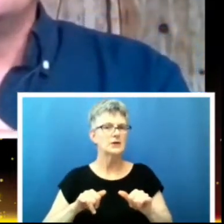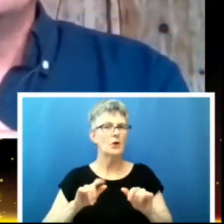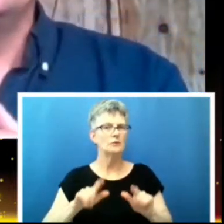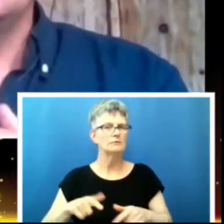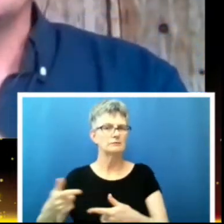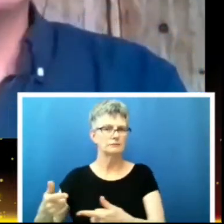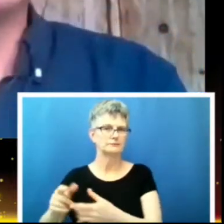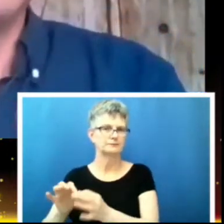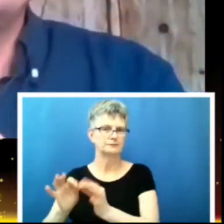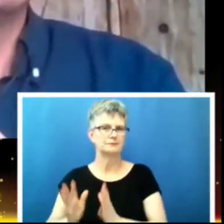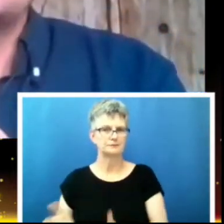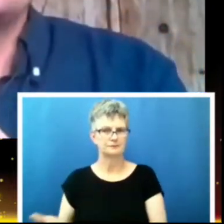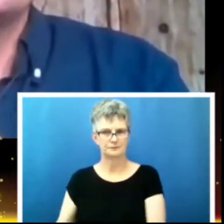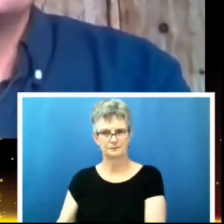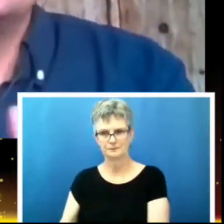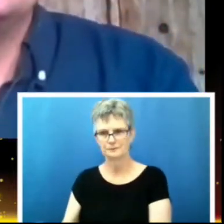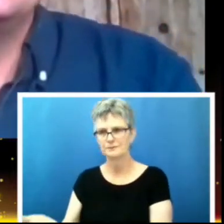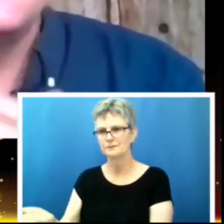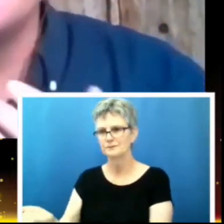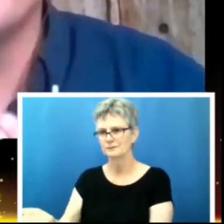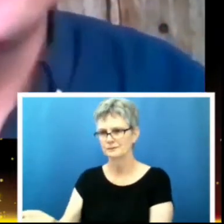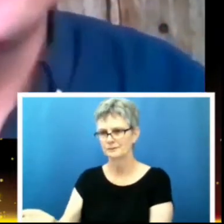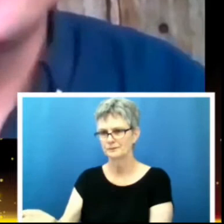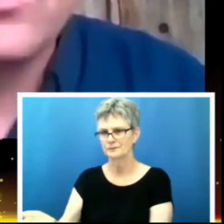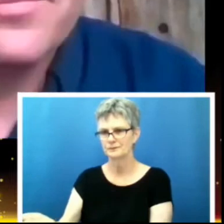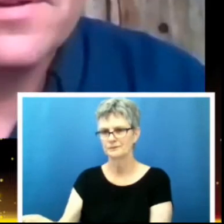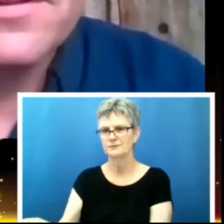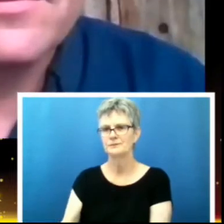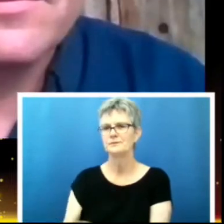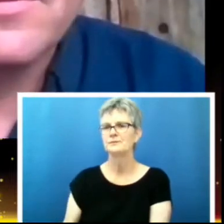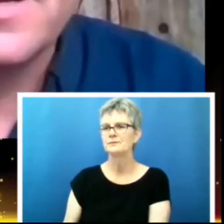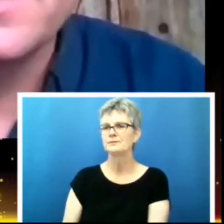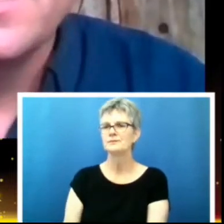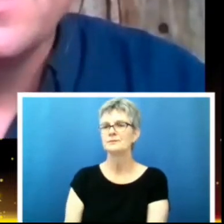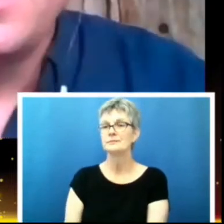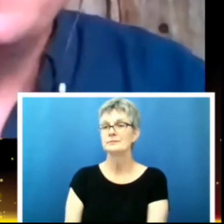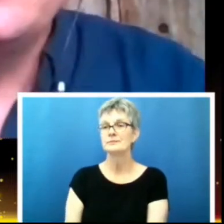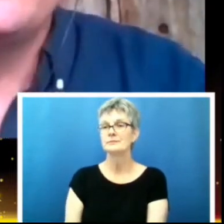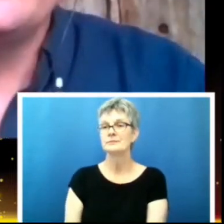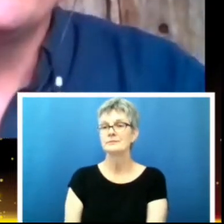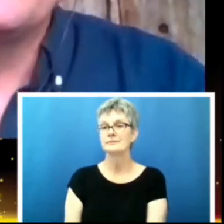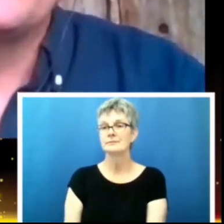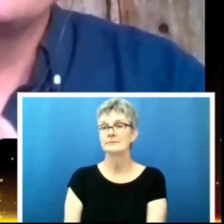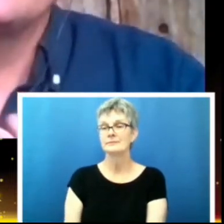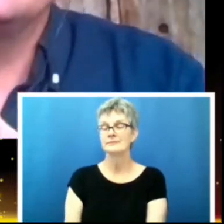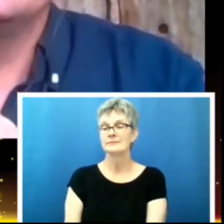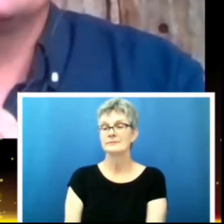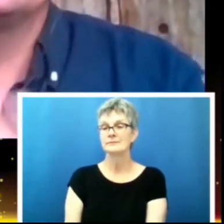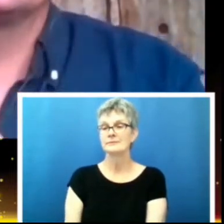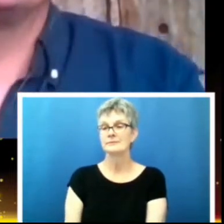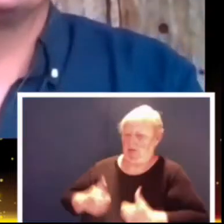Yeah, and so when chaos is intensely disruptive, right, is there an approach that you'll suggest